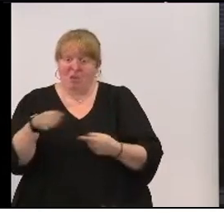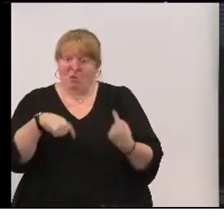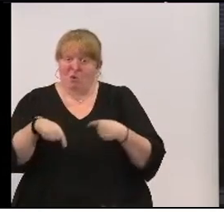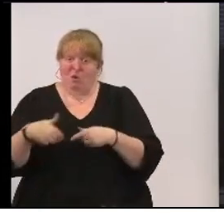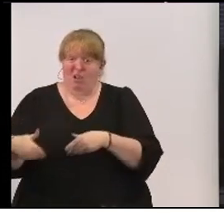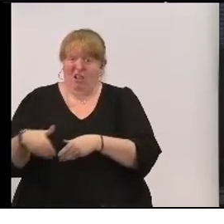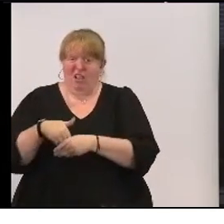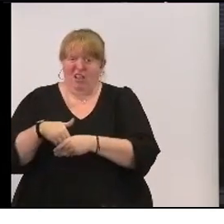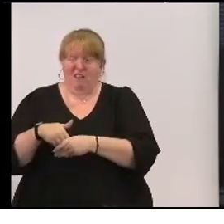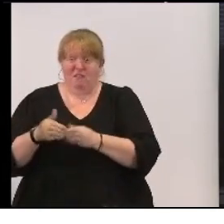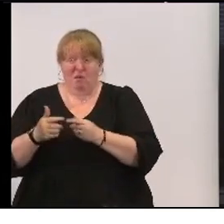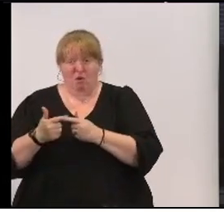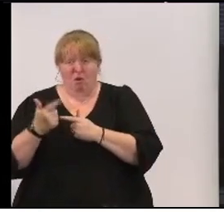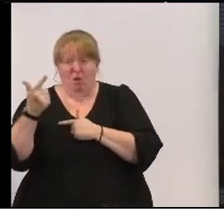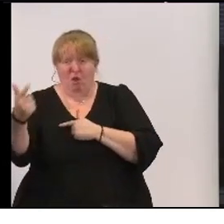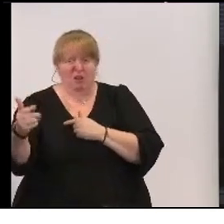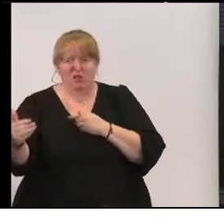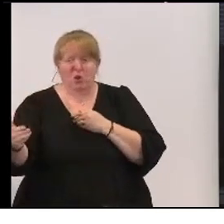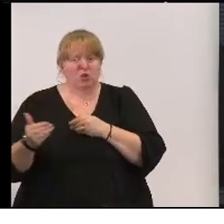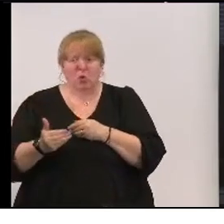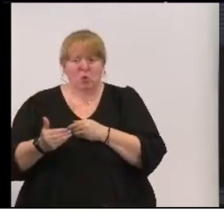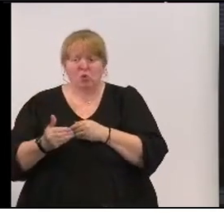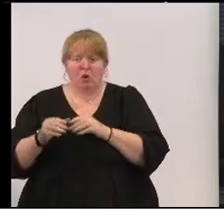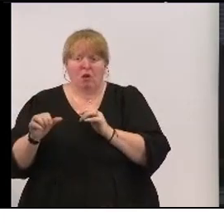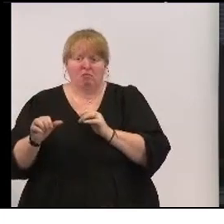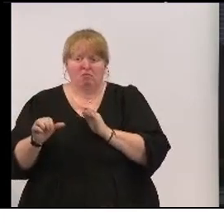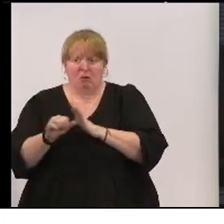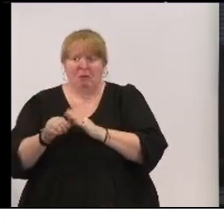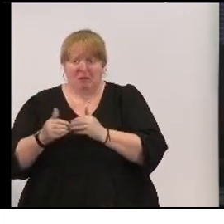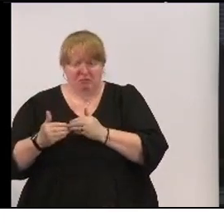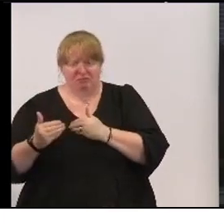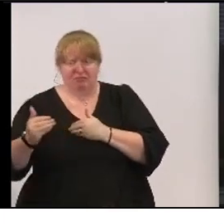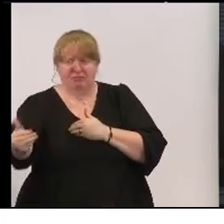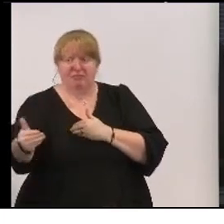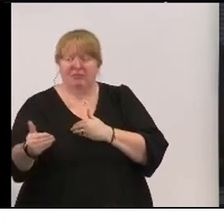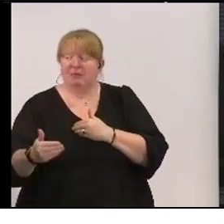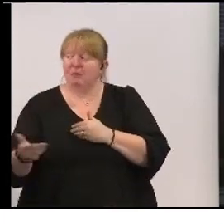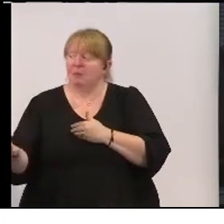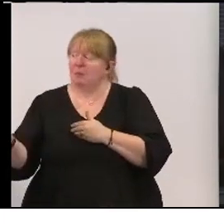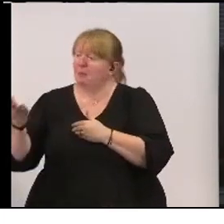It's not like a short-term thing. Thank you. And over to you, Ulrike.